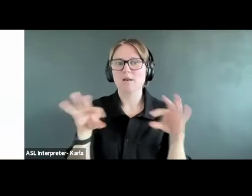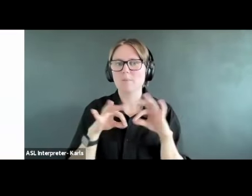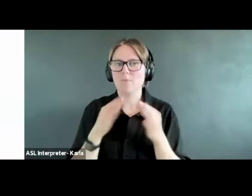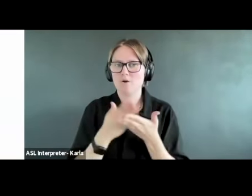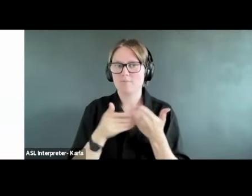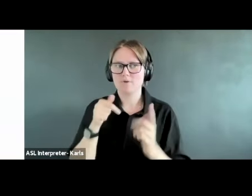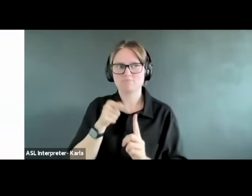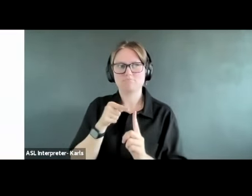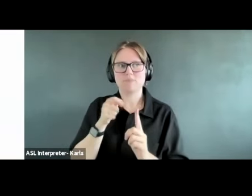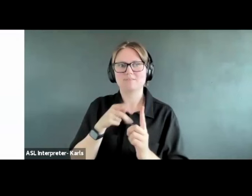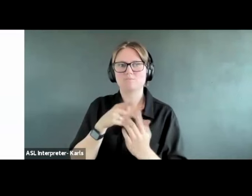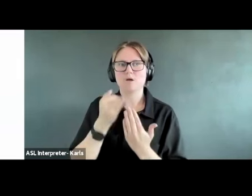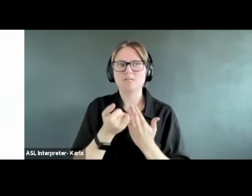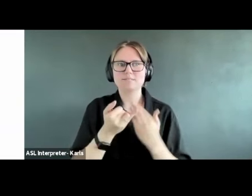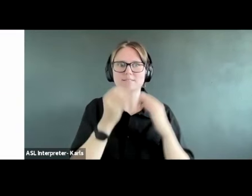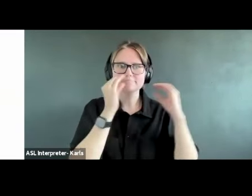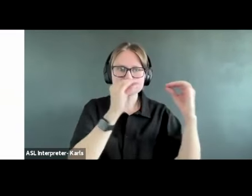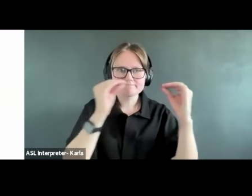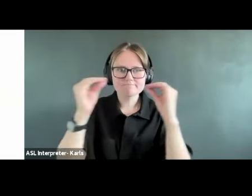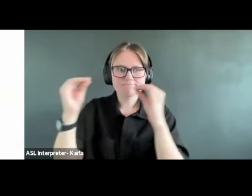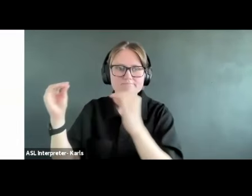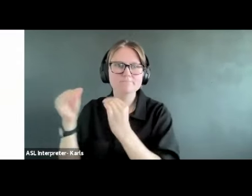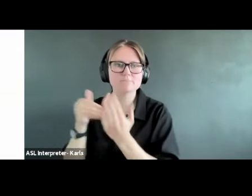healthcare providers from all sorts of disciplines